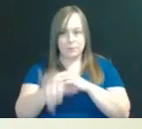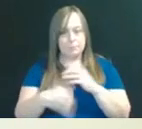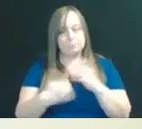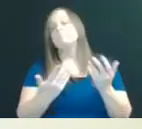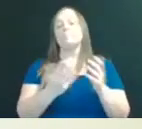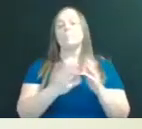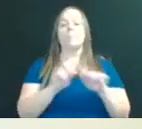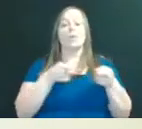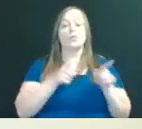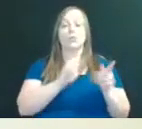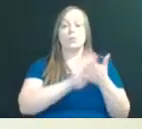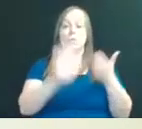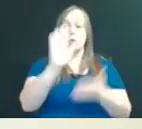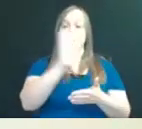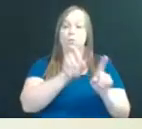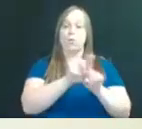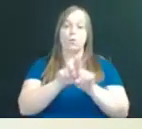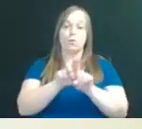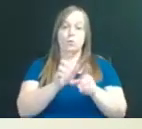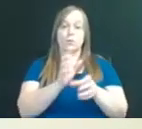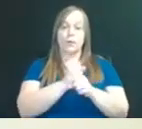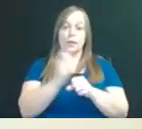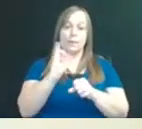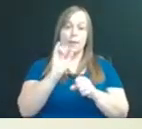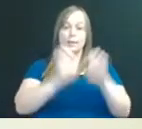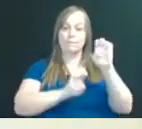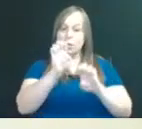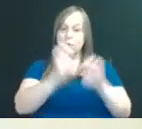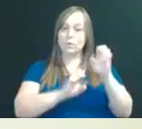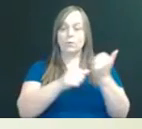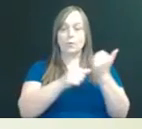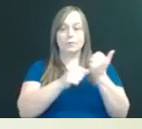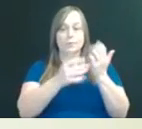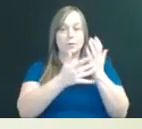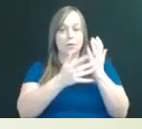But during college, you can also give things like evaluations for assistive technology.